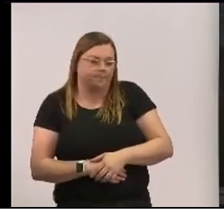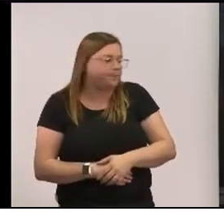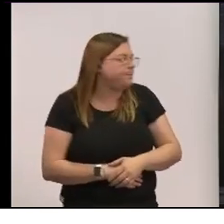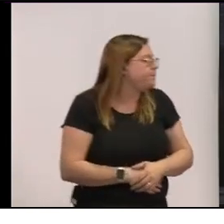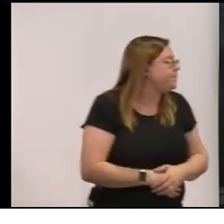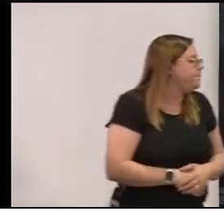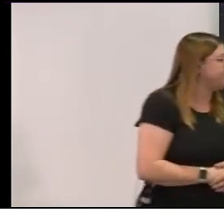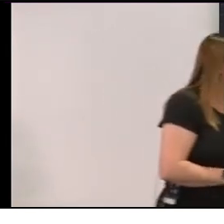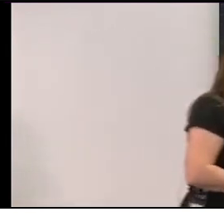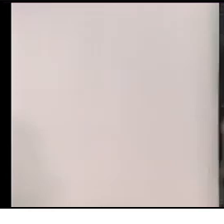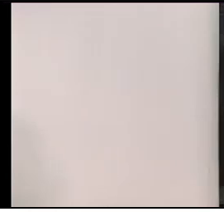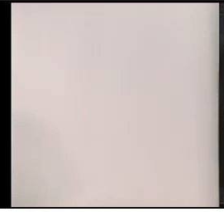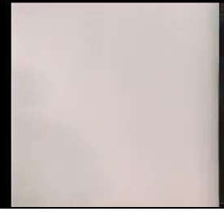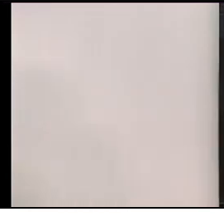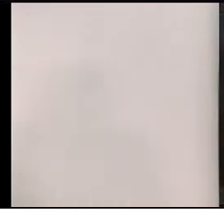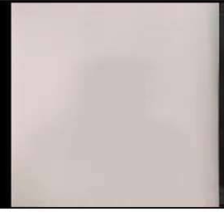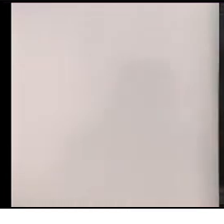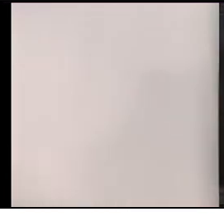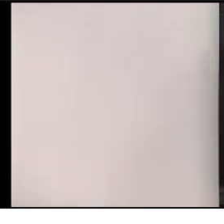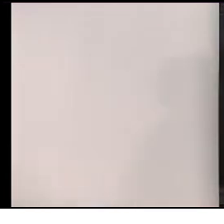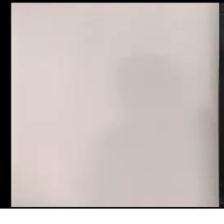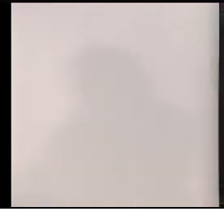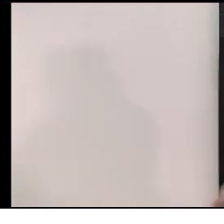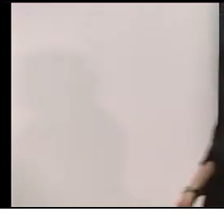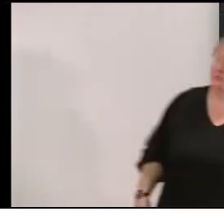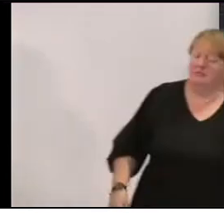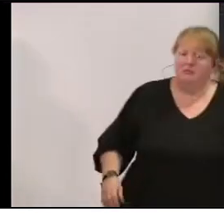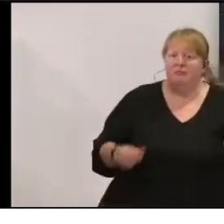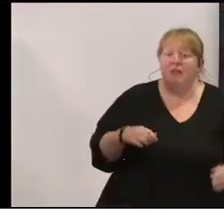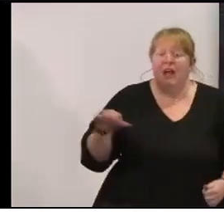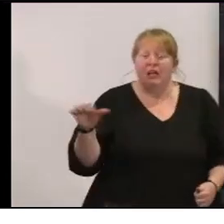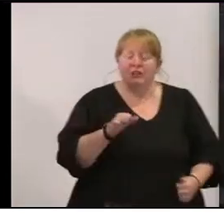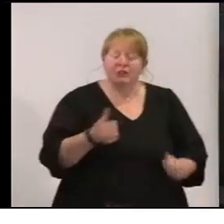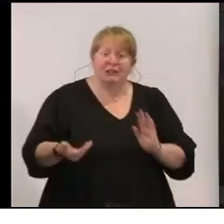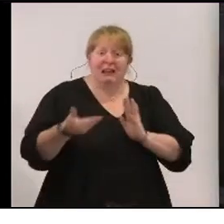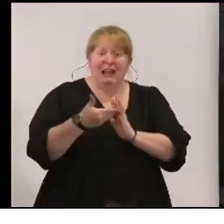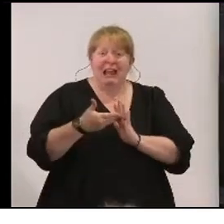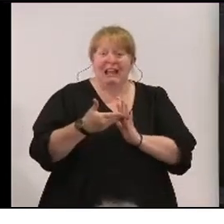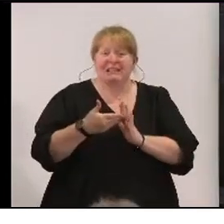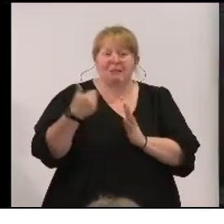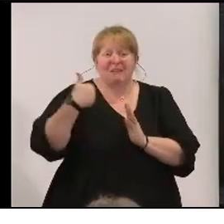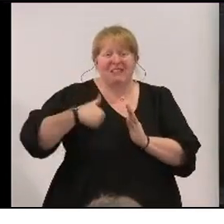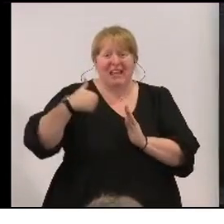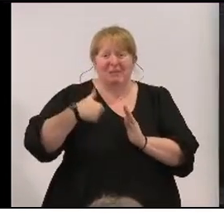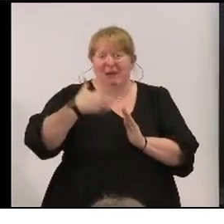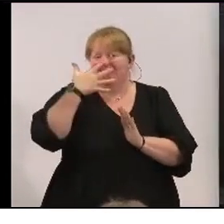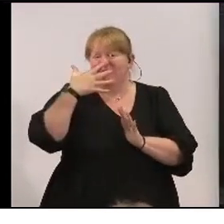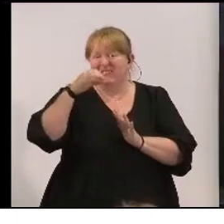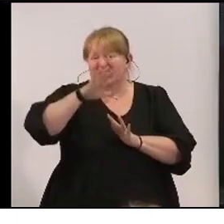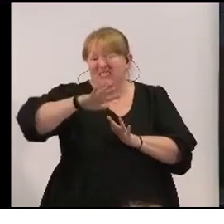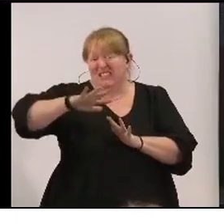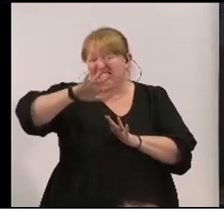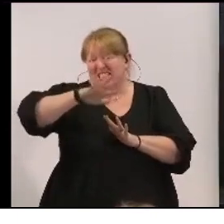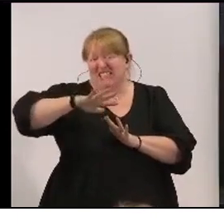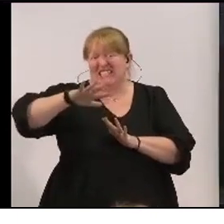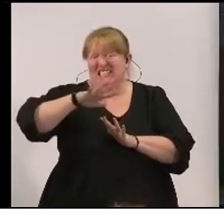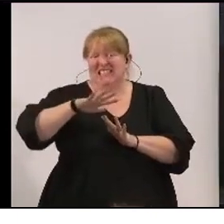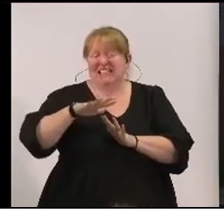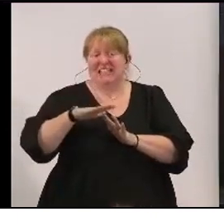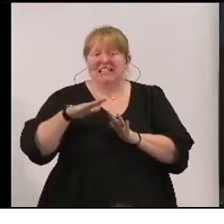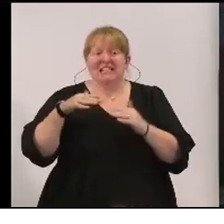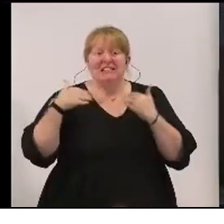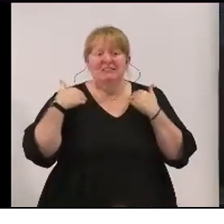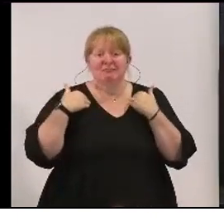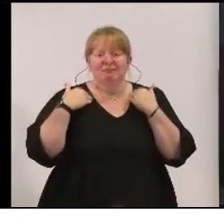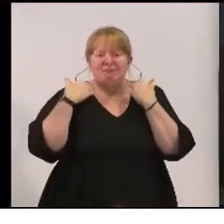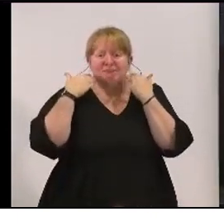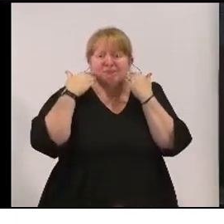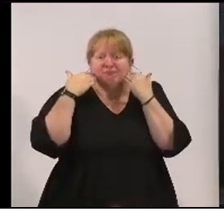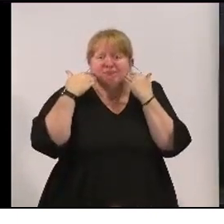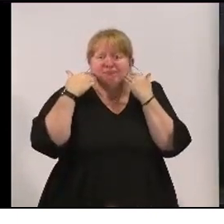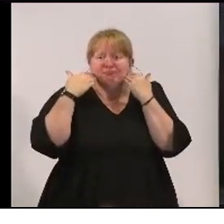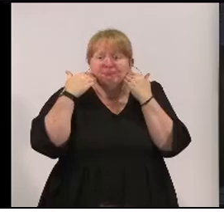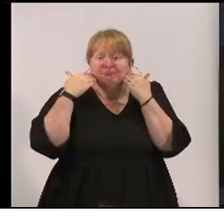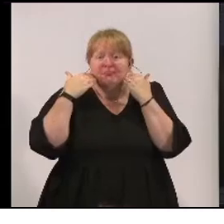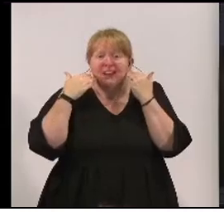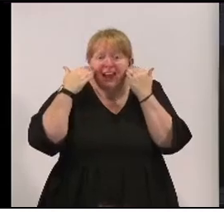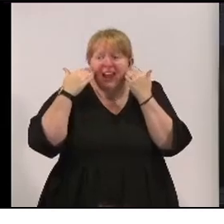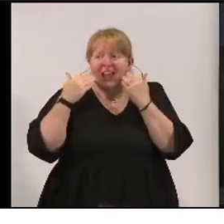I should add, I am a 50 ish female. I have a short bob. Despite Rachel Reeves destroying the bob,